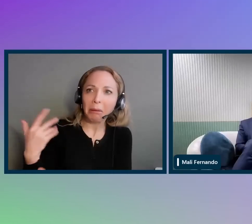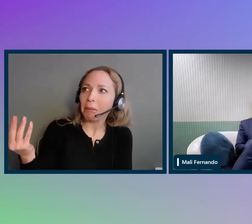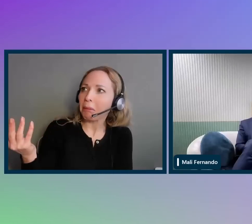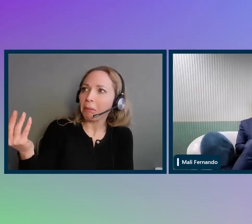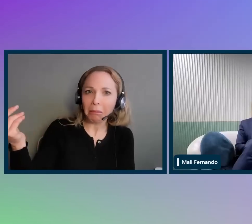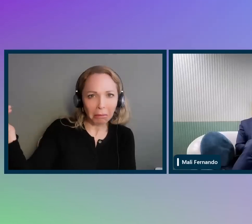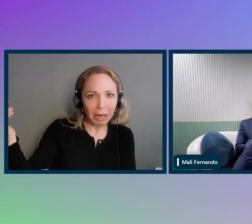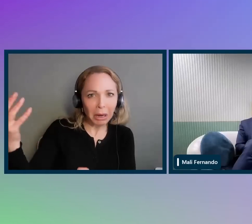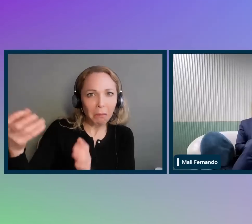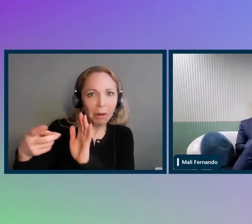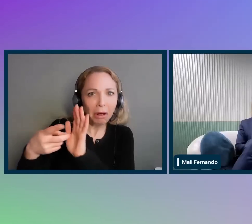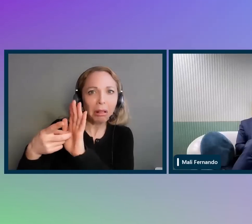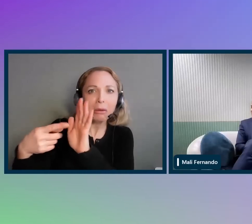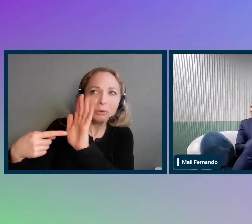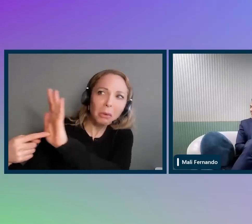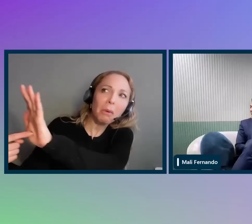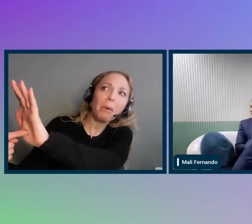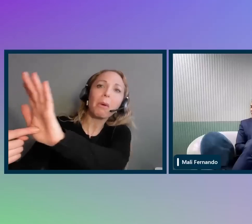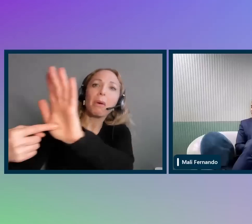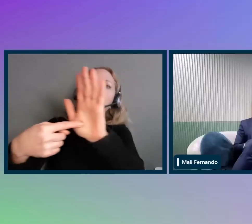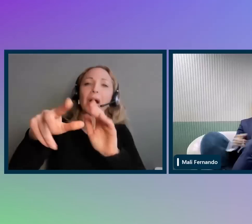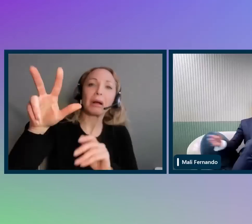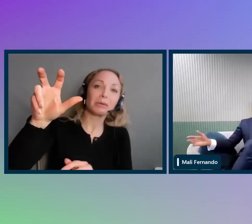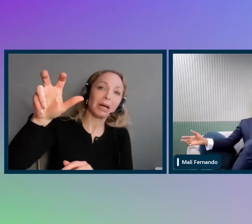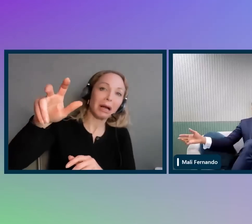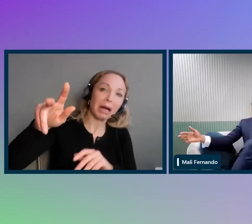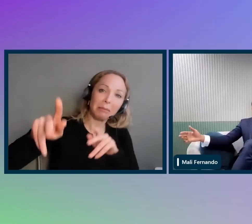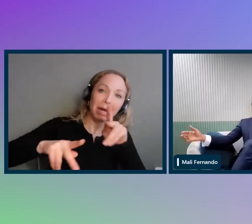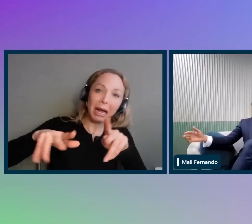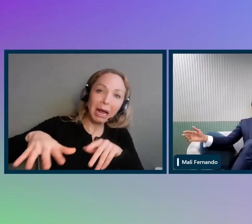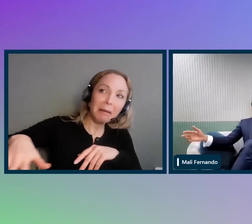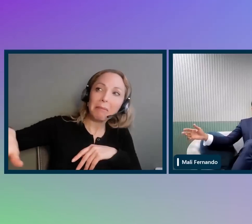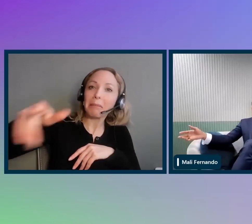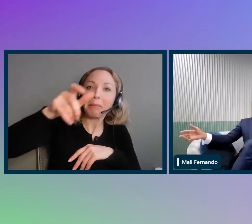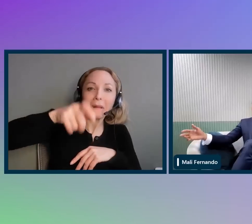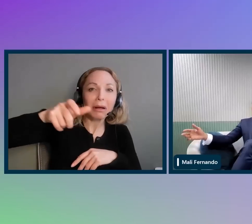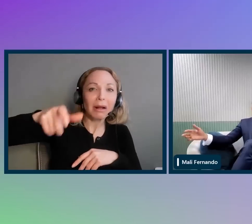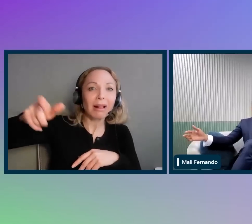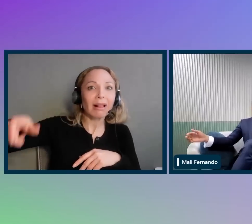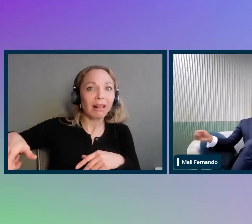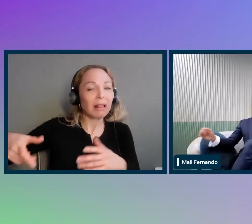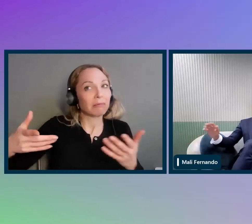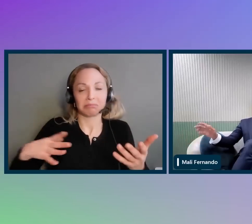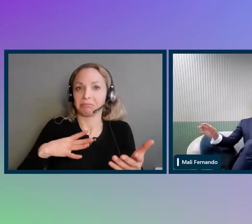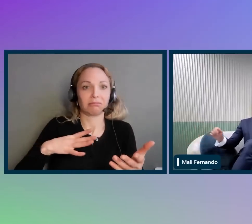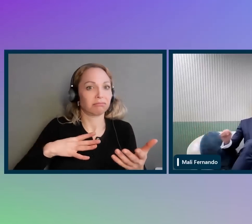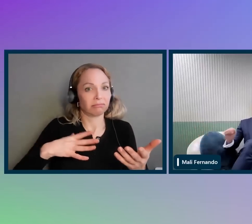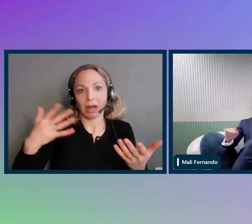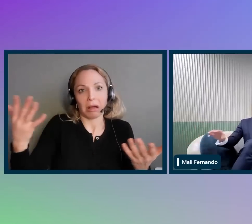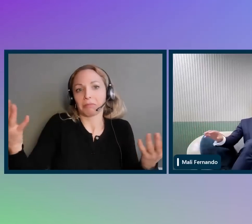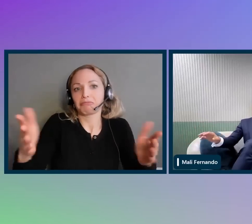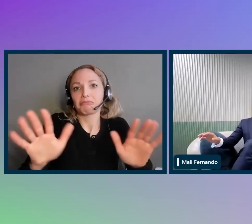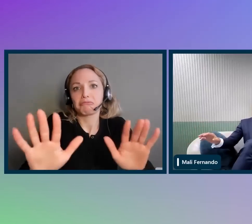We've got some really senior people in the room. And I was just like, you know, we'll find another time to do a demo. He wasn't gonna be stopped.